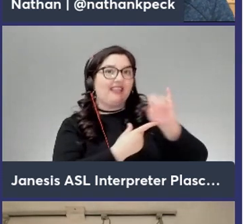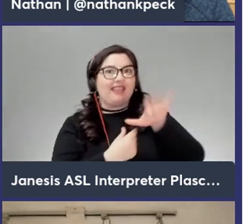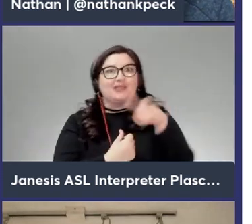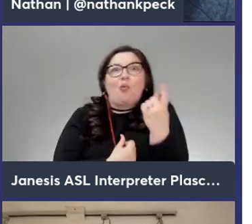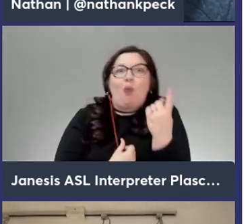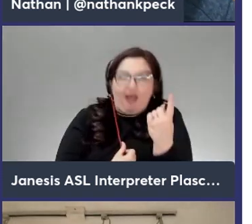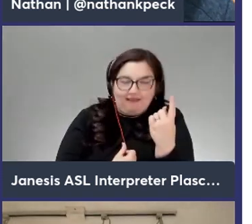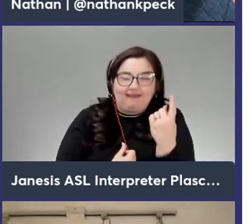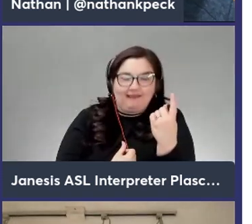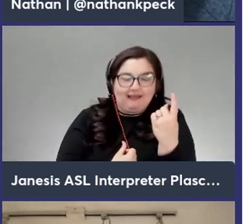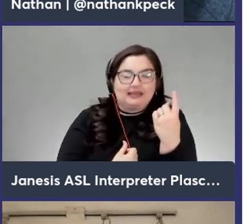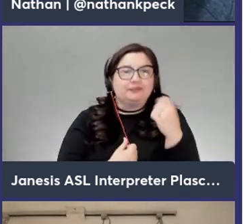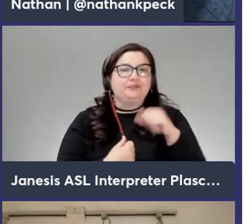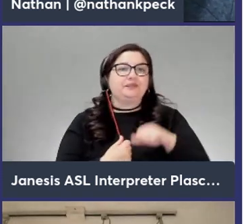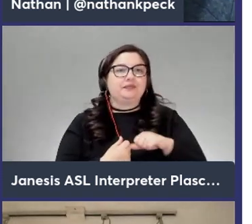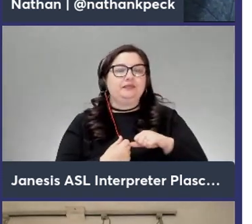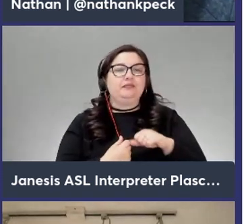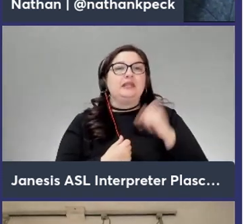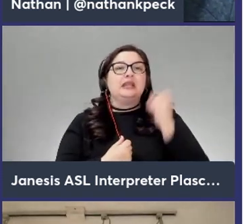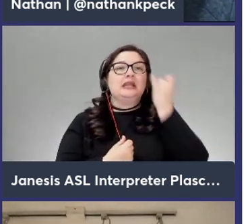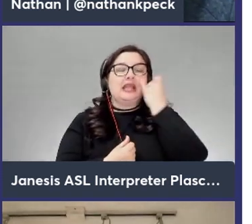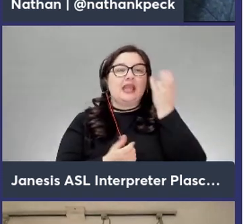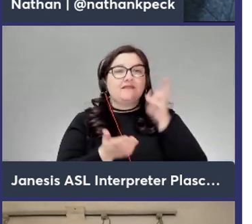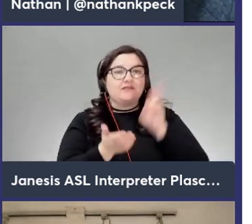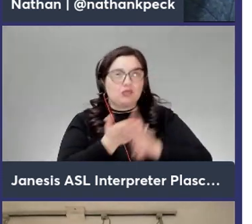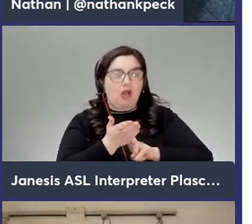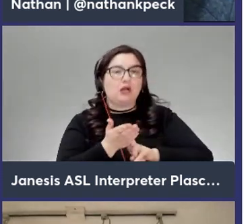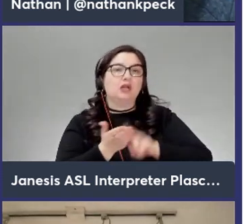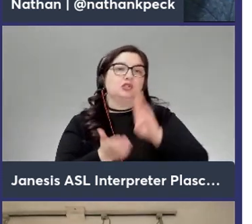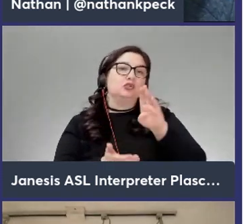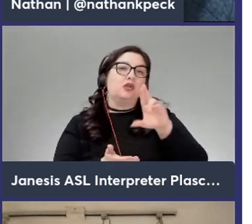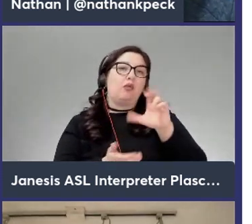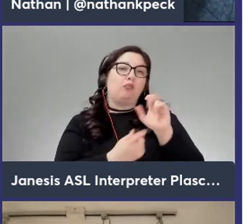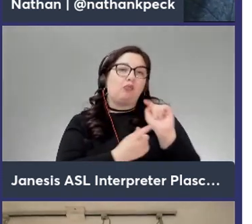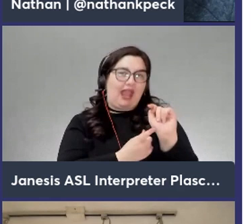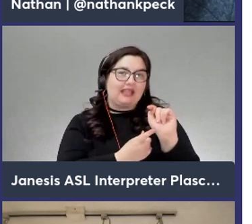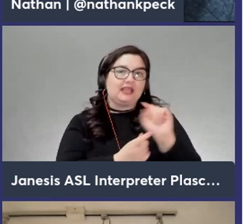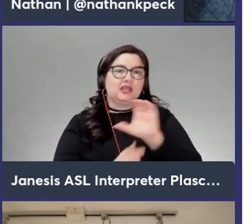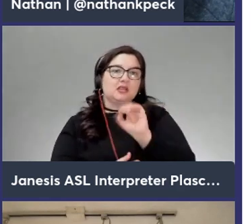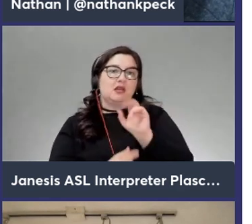And so if you log onto the Braket Console, you land on this Devices page,